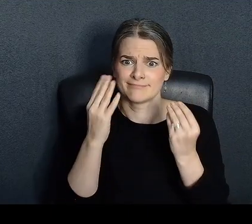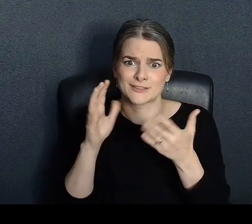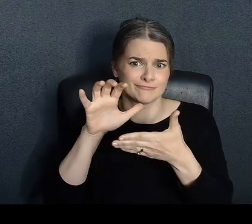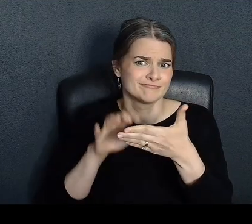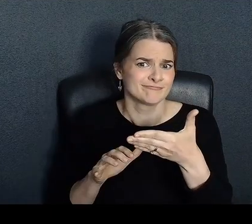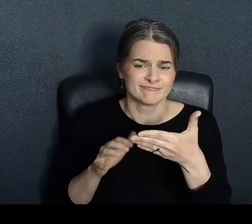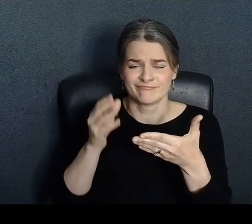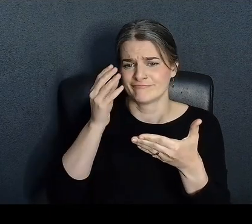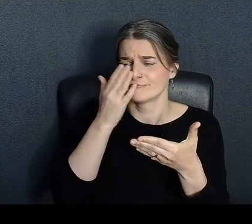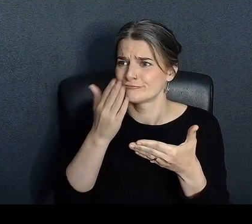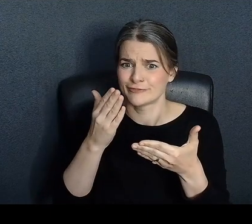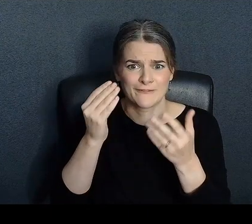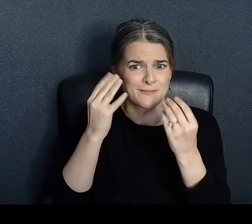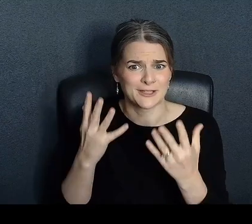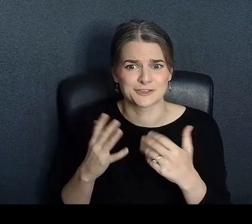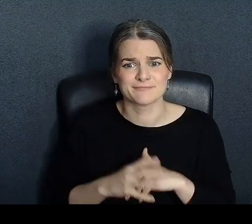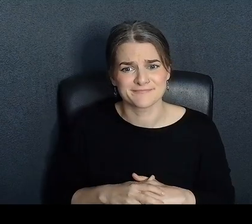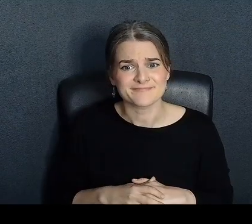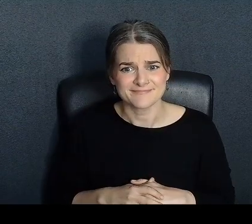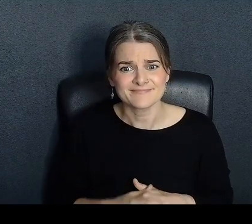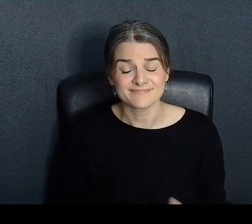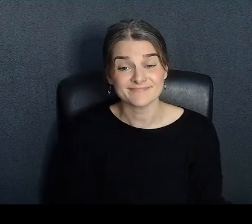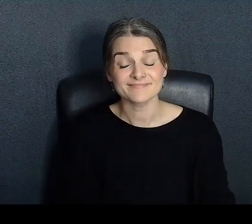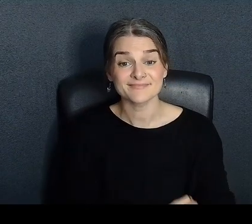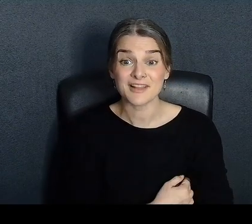And over-the-counter hearing aids,